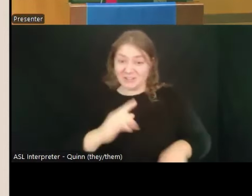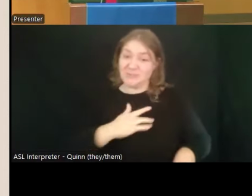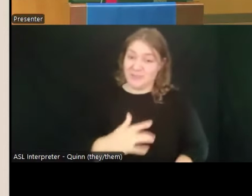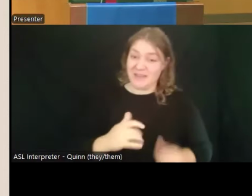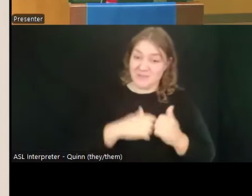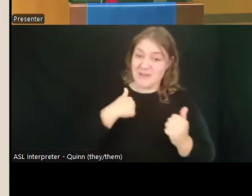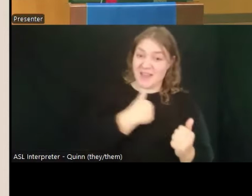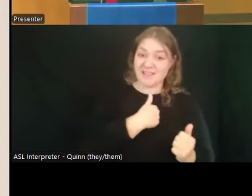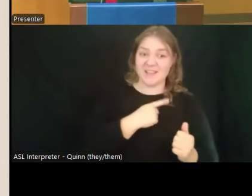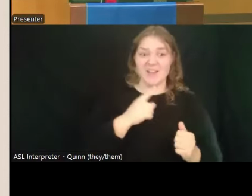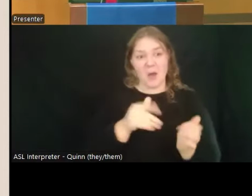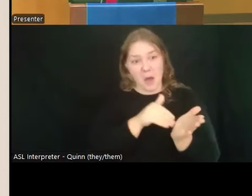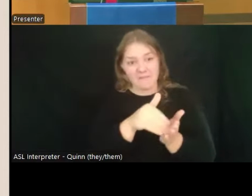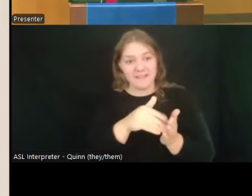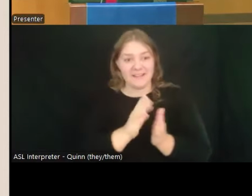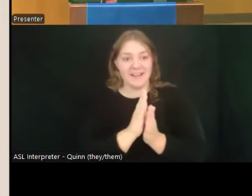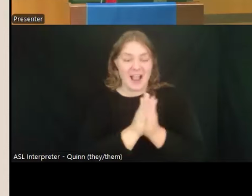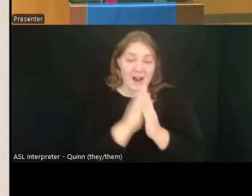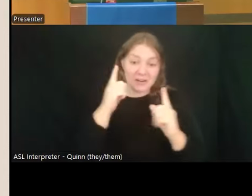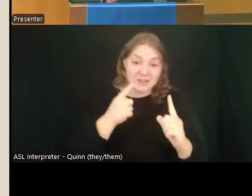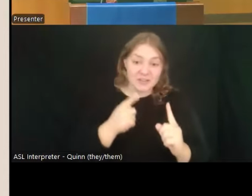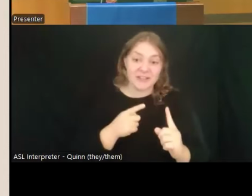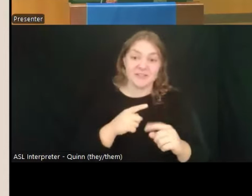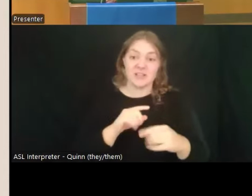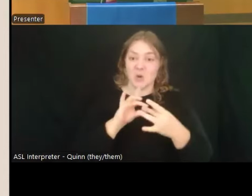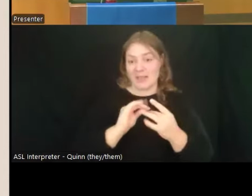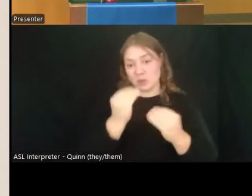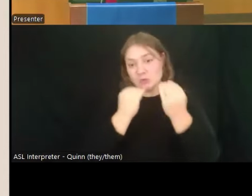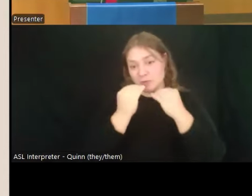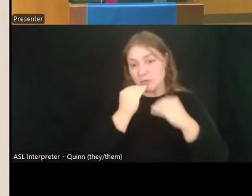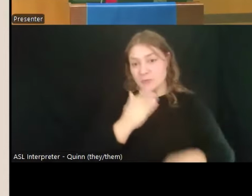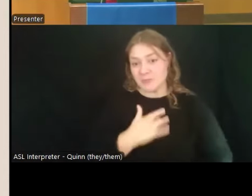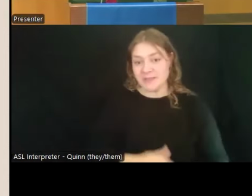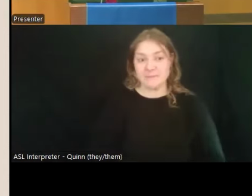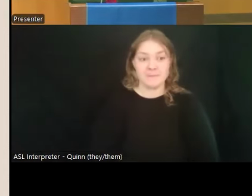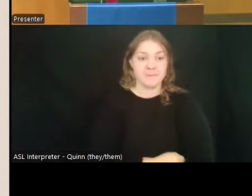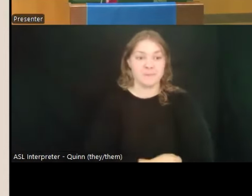see a lot of our initiatives that are related to food and so one of our clinicians they love to